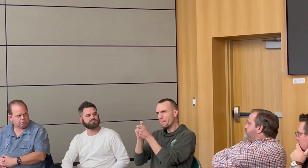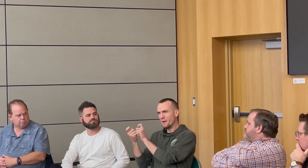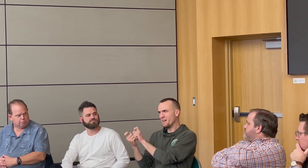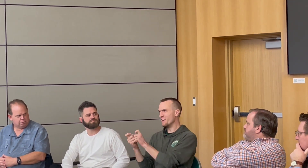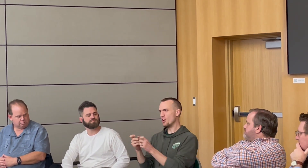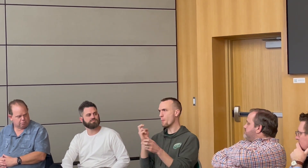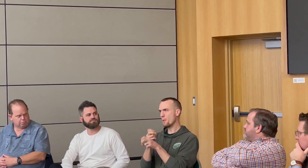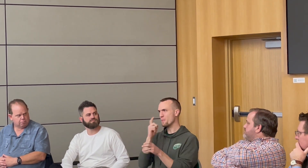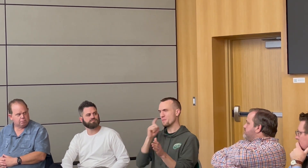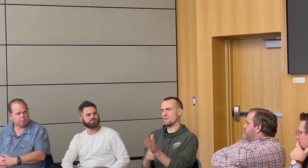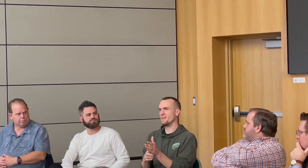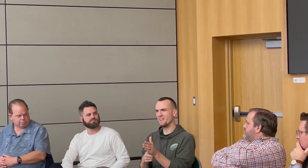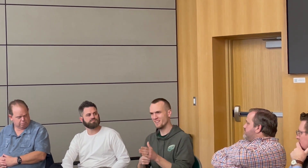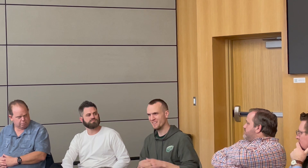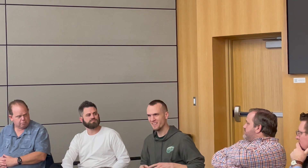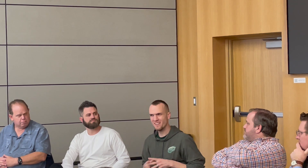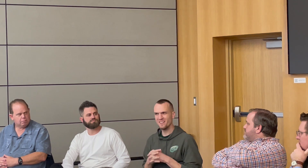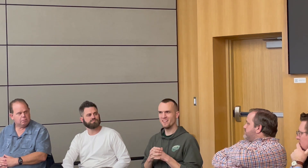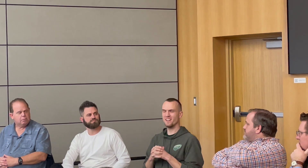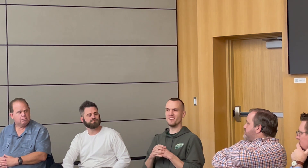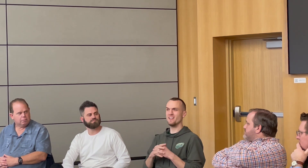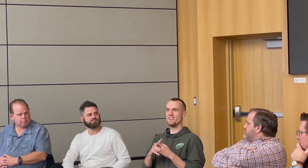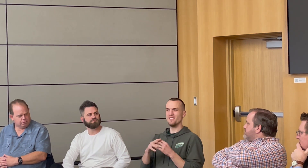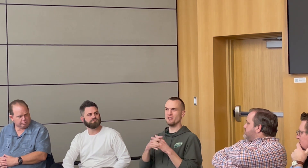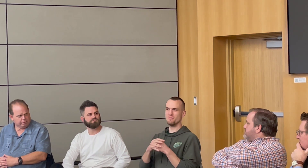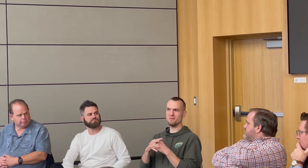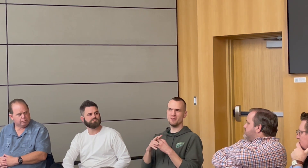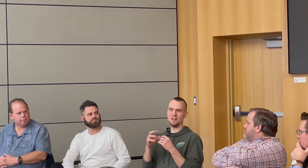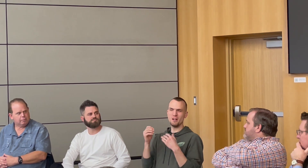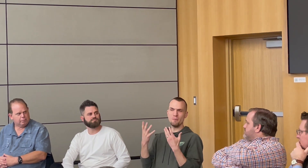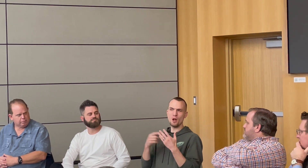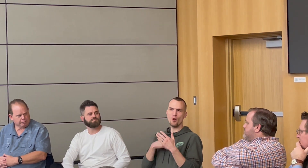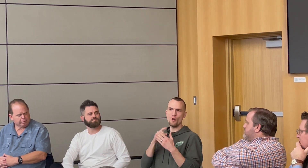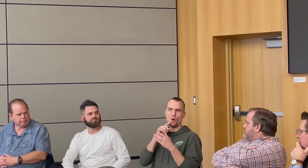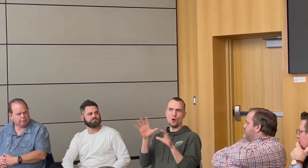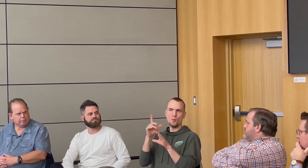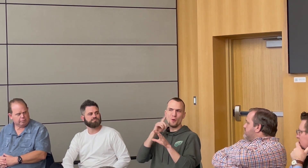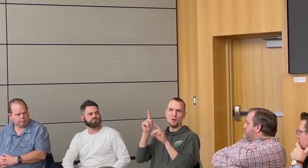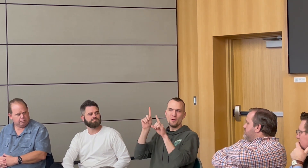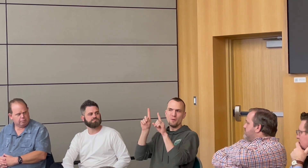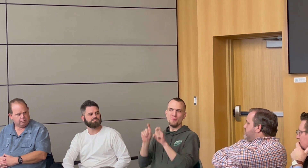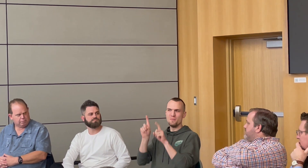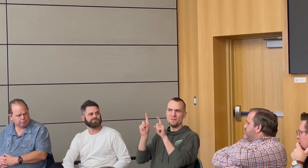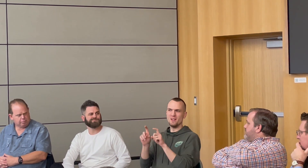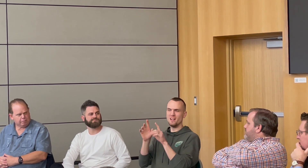um there there's sometimes just Minor Adjustments in how they're pronounced or how they're said and